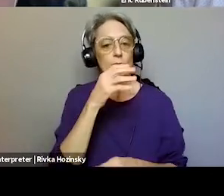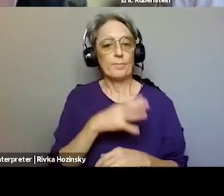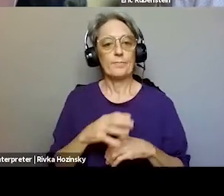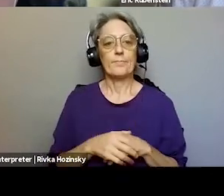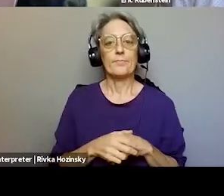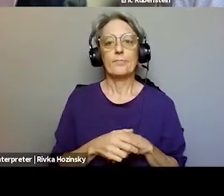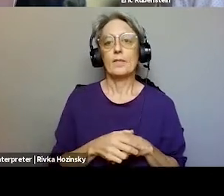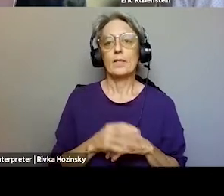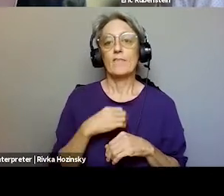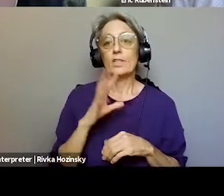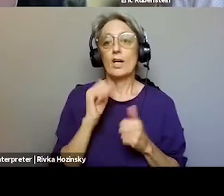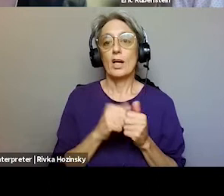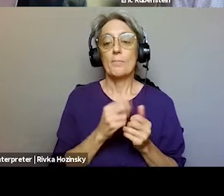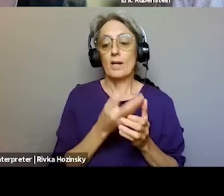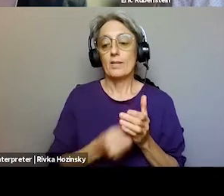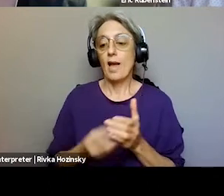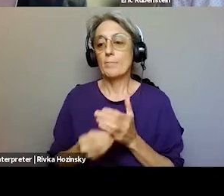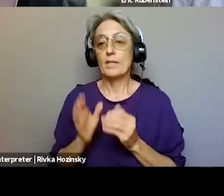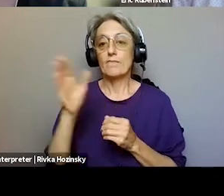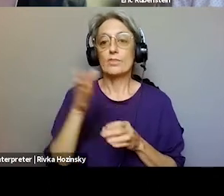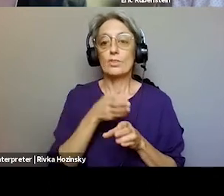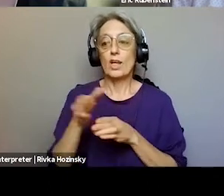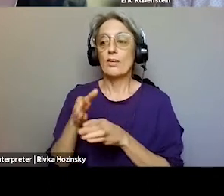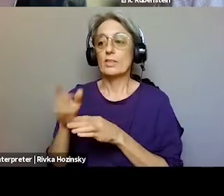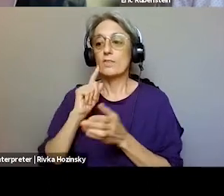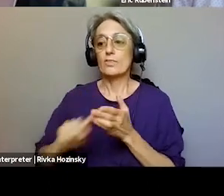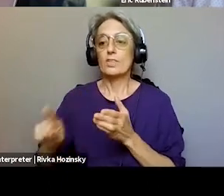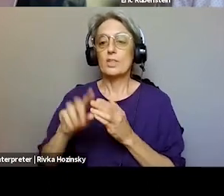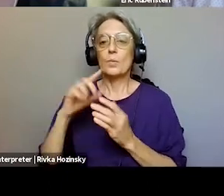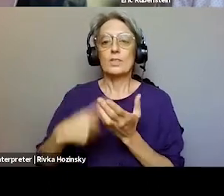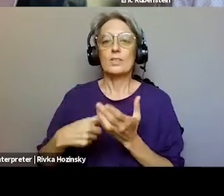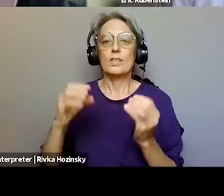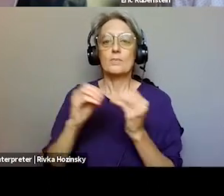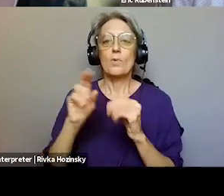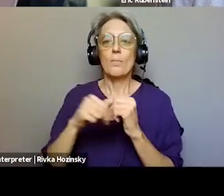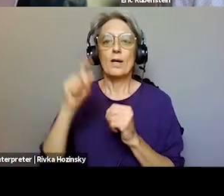potential future areas for research, we'll talk more about gender diverse populations.